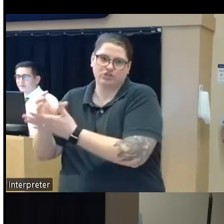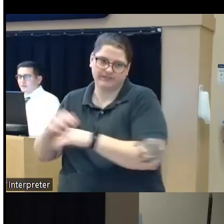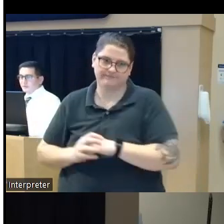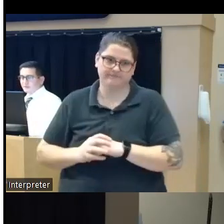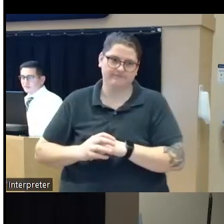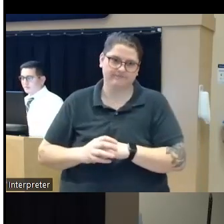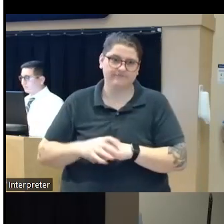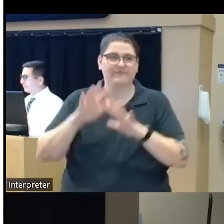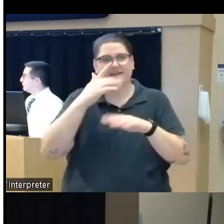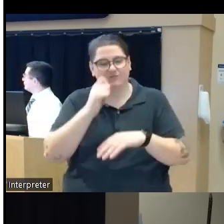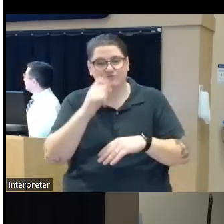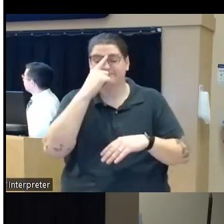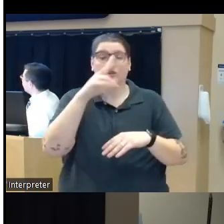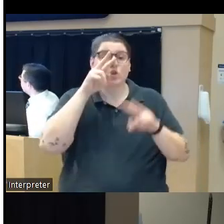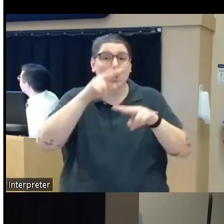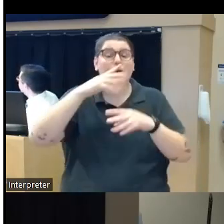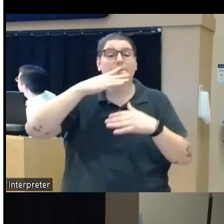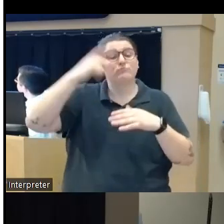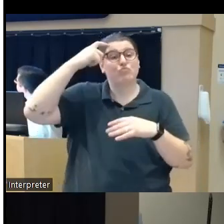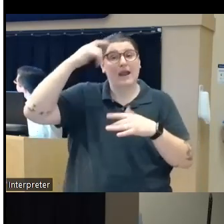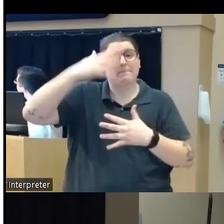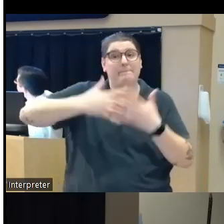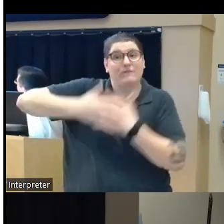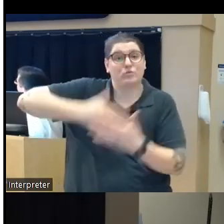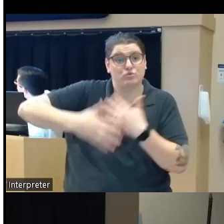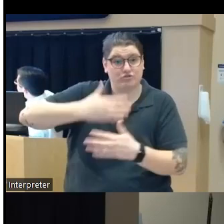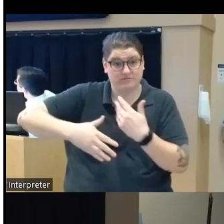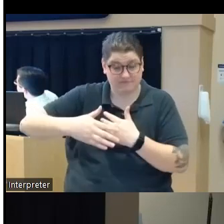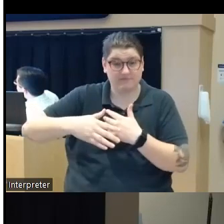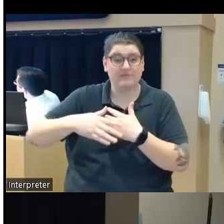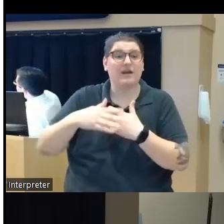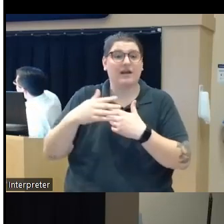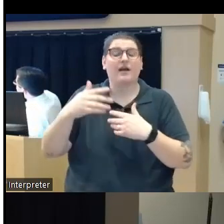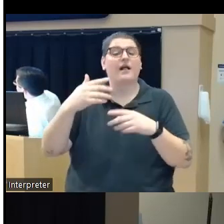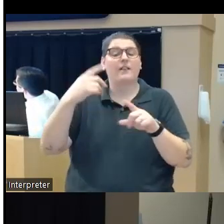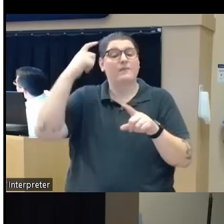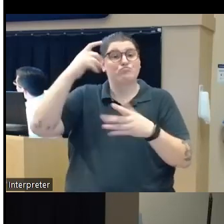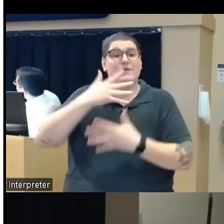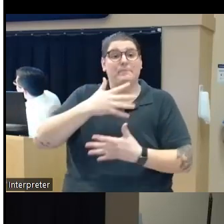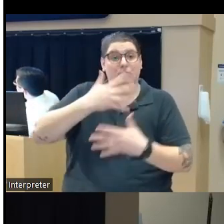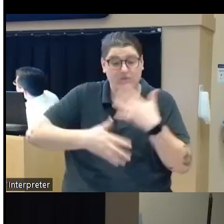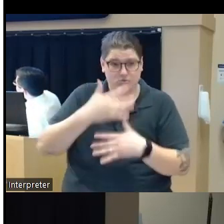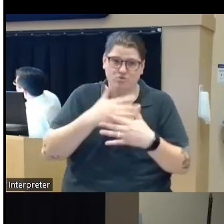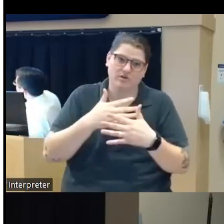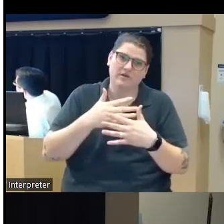at the perfusion in the brain the brain perfusion at least for a part of it comes through this